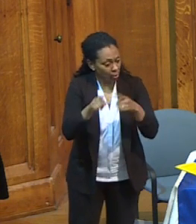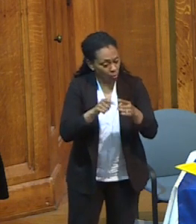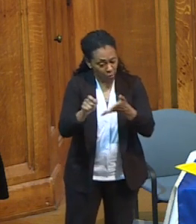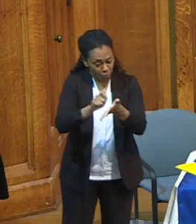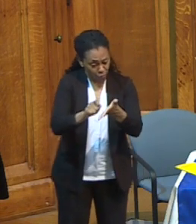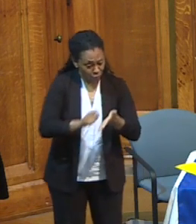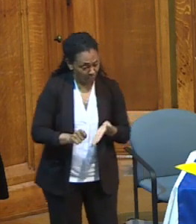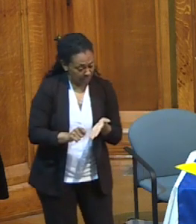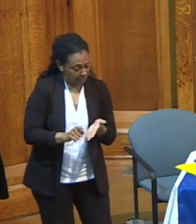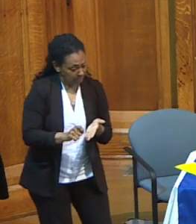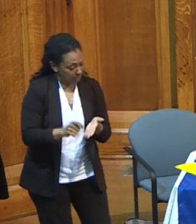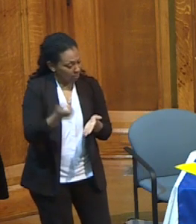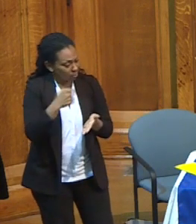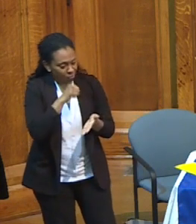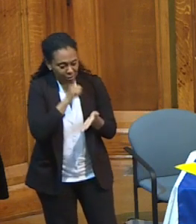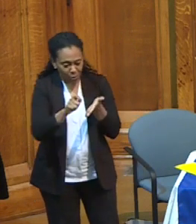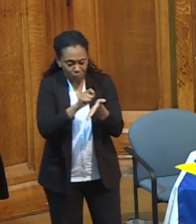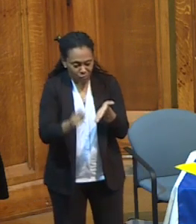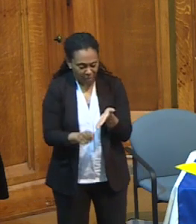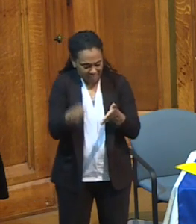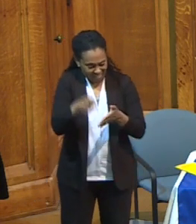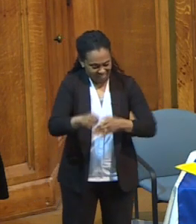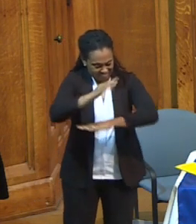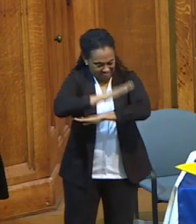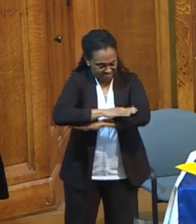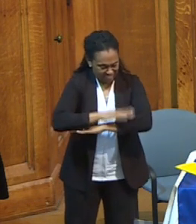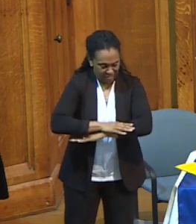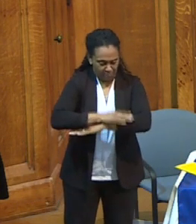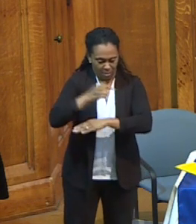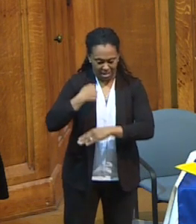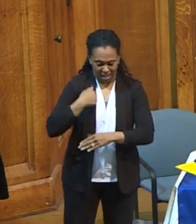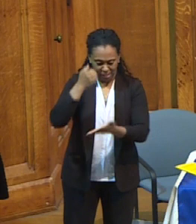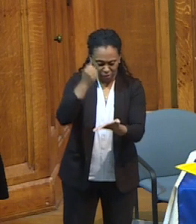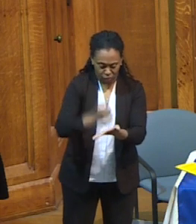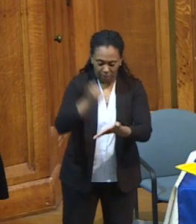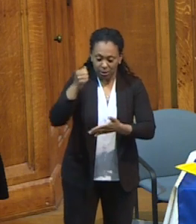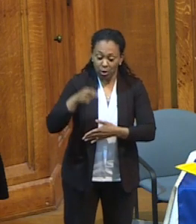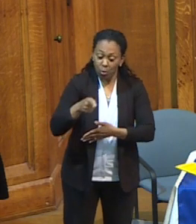you don't write this table, I strike. You write I strike this table.